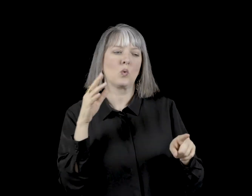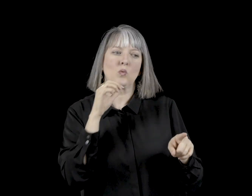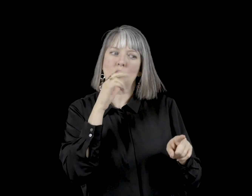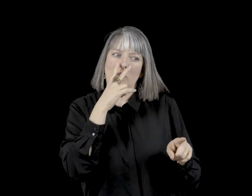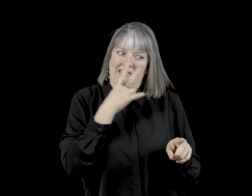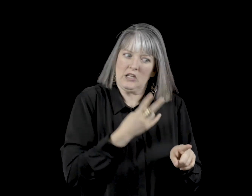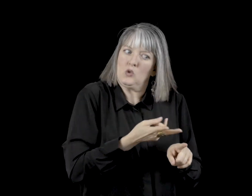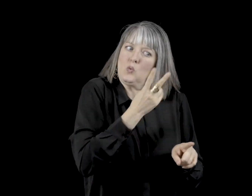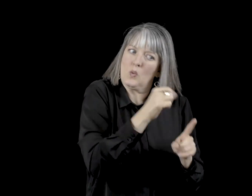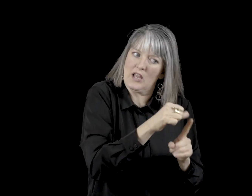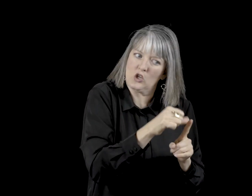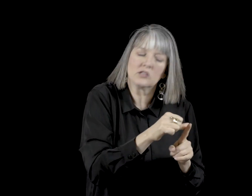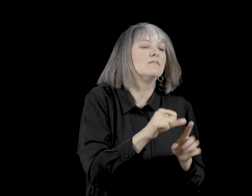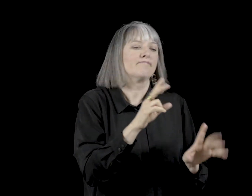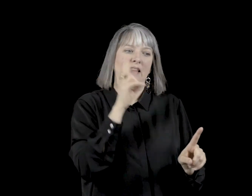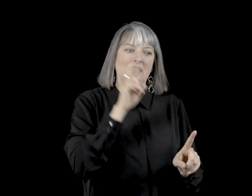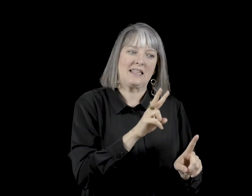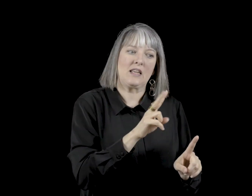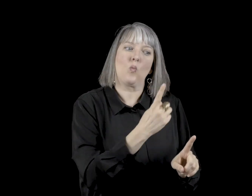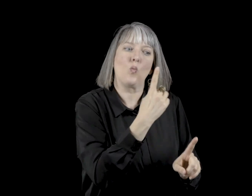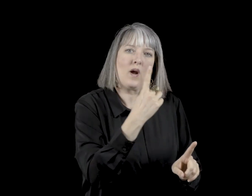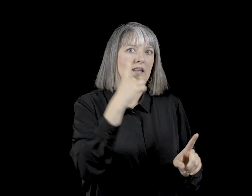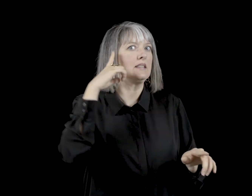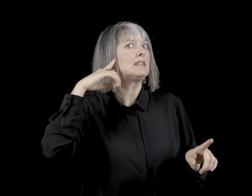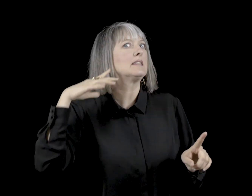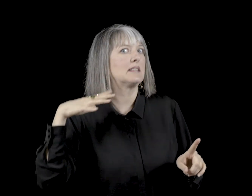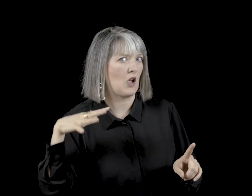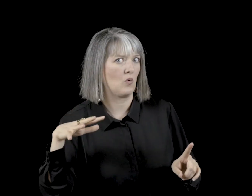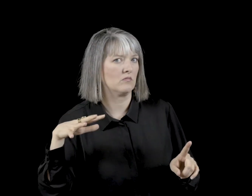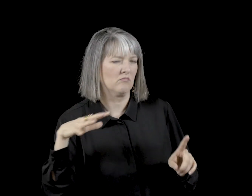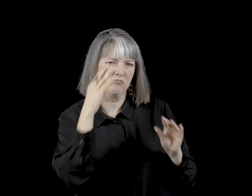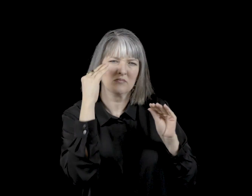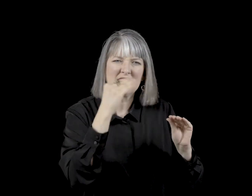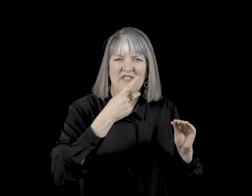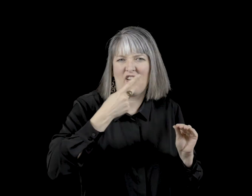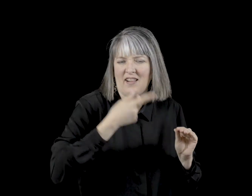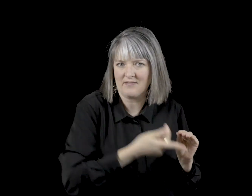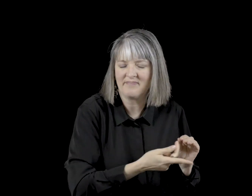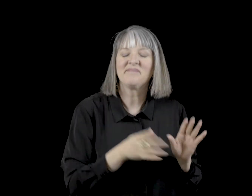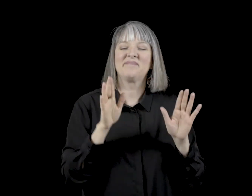They are taught not to read as two individual letter but recognize them as one with one sound when being taught phonic.